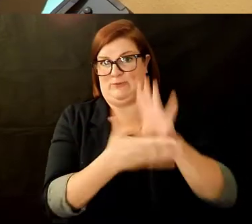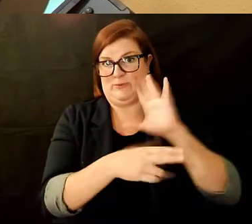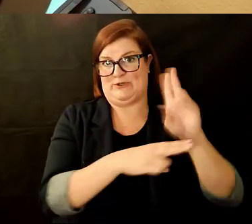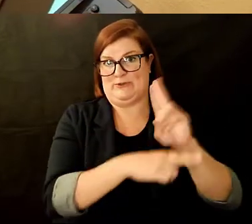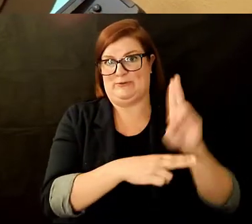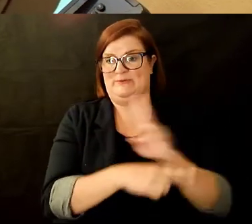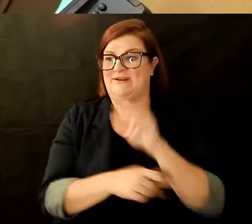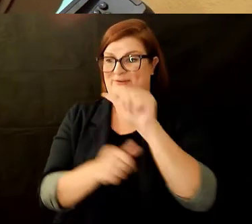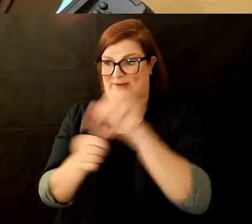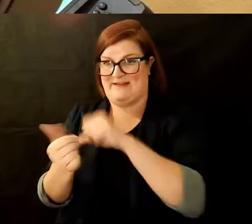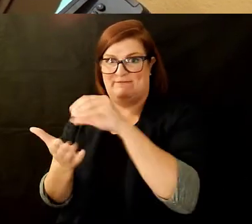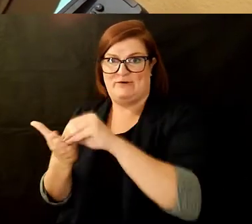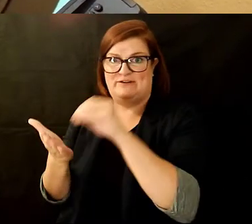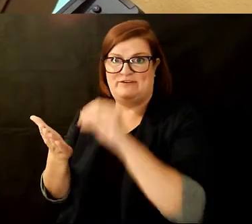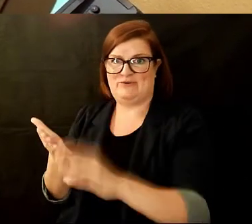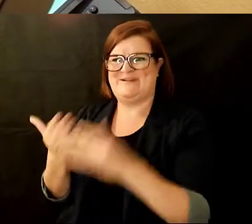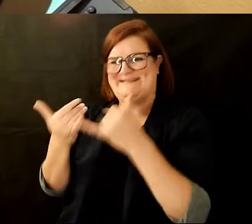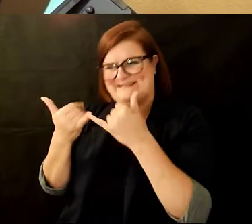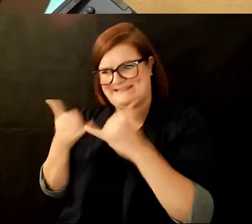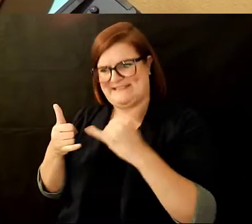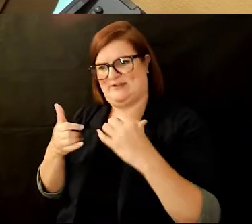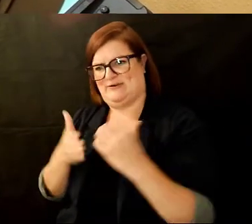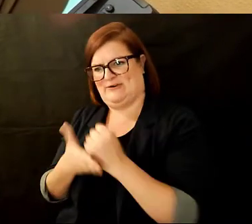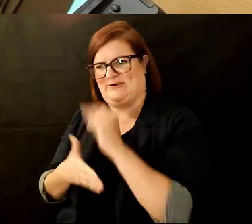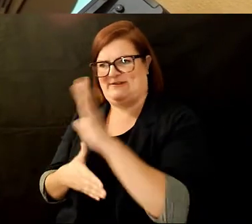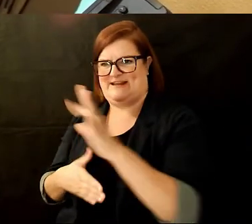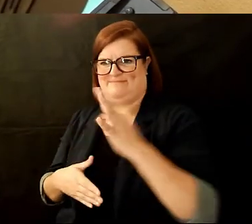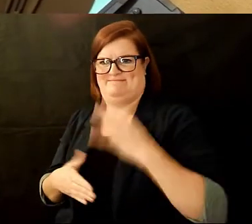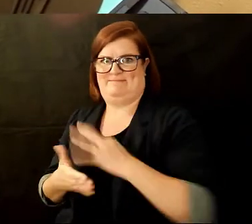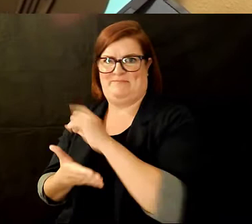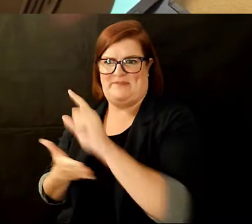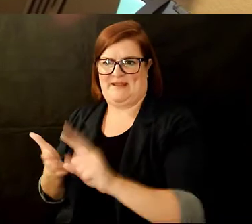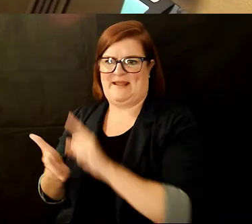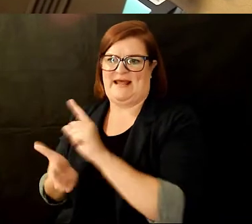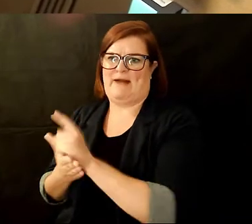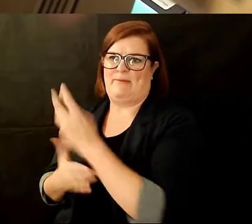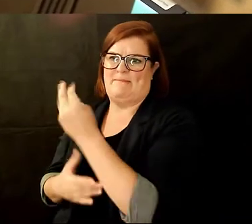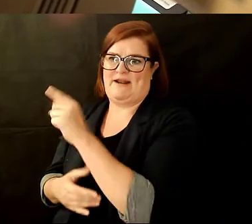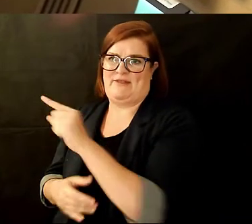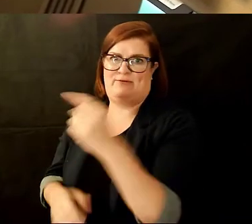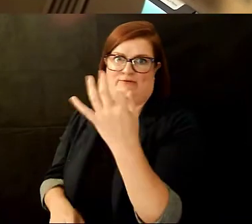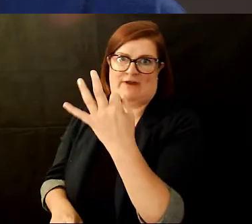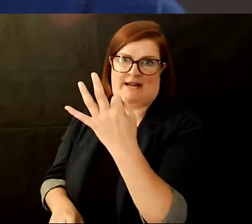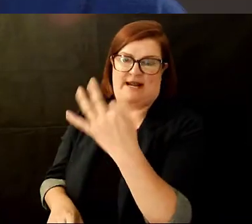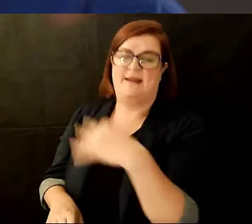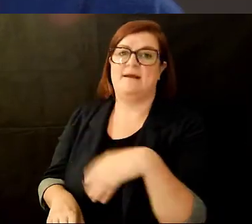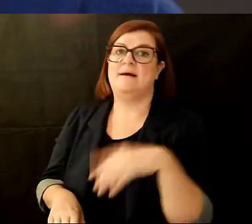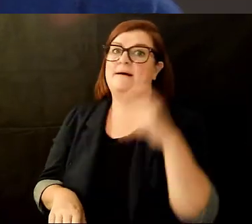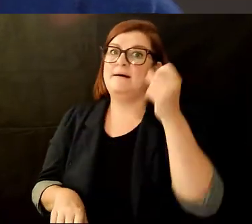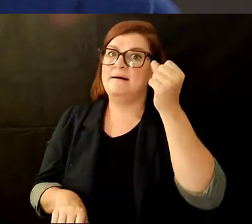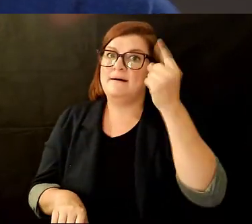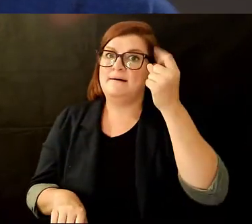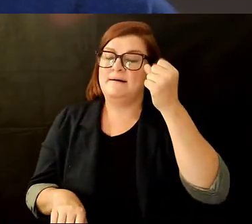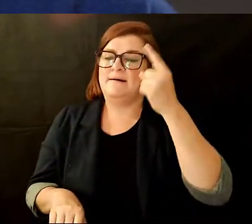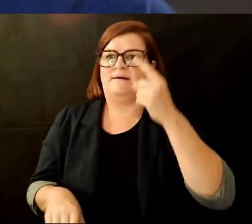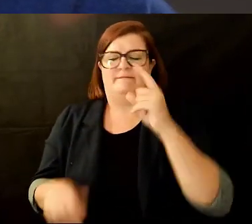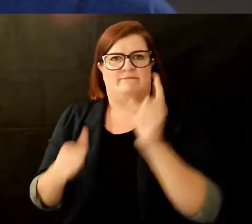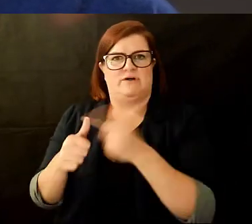So every student still got those accredited hours, Monday, Tuesday, Wednesday, Thursday, Friday. It was really hard at first because we thought